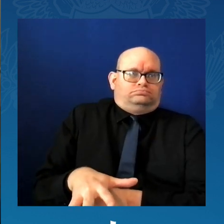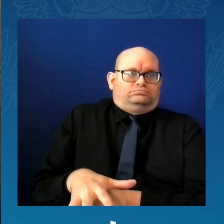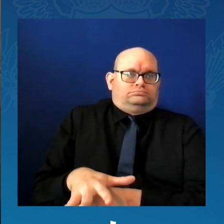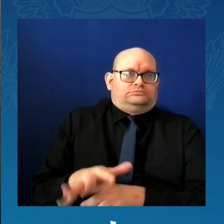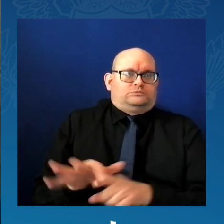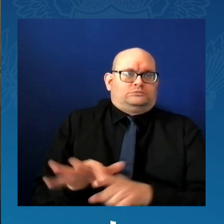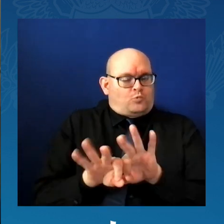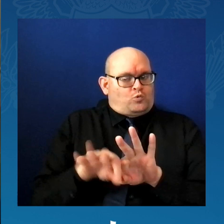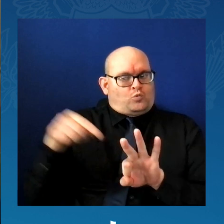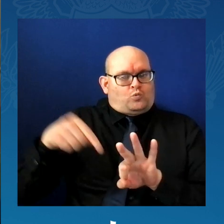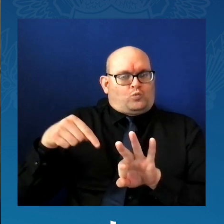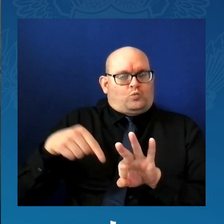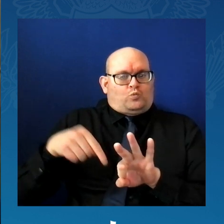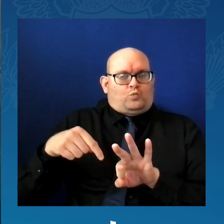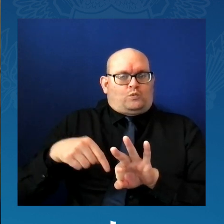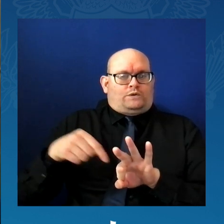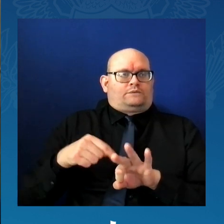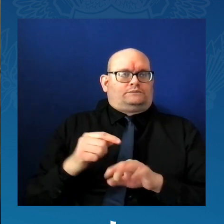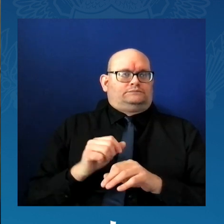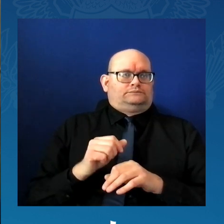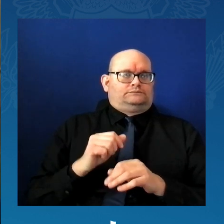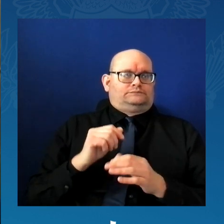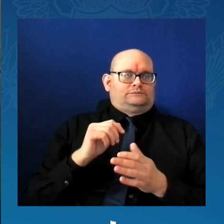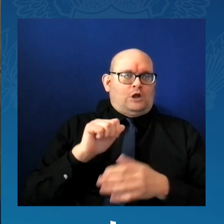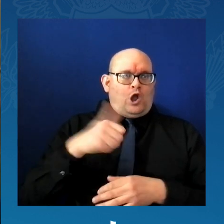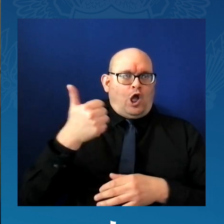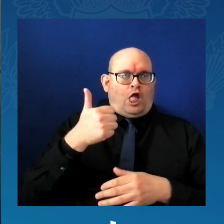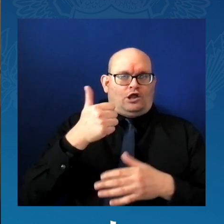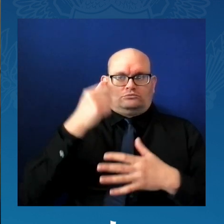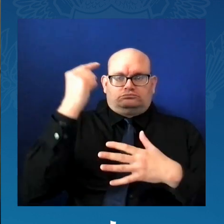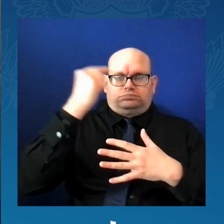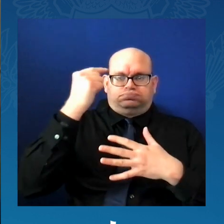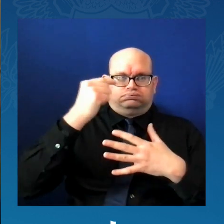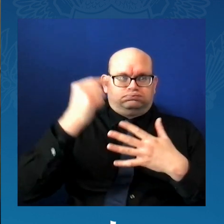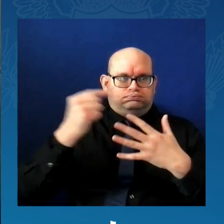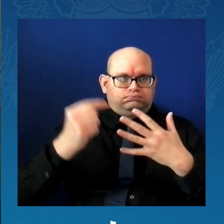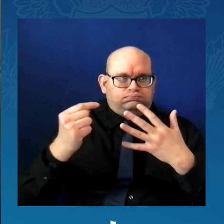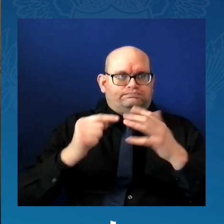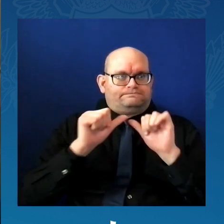With all of the other parameters being intact. Including flexibility. Yeah.